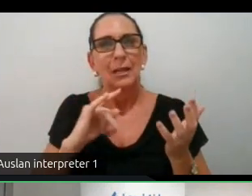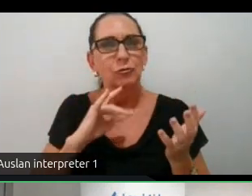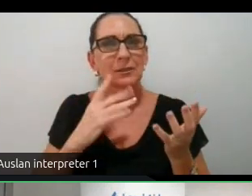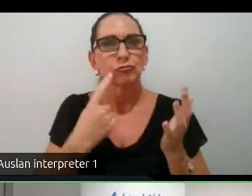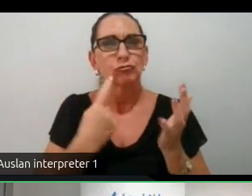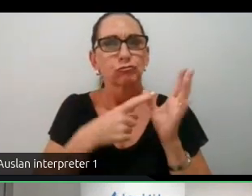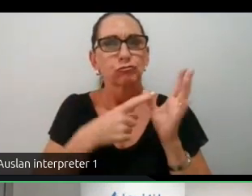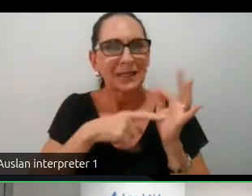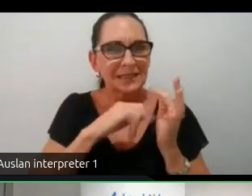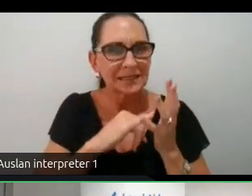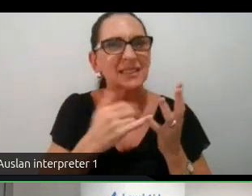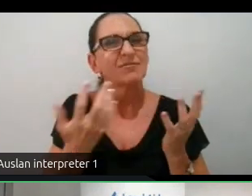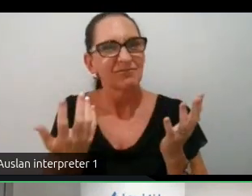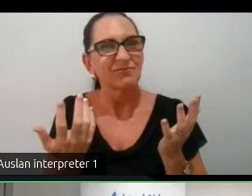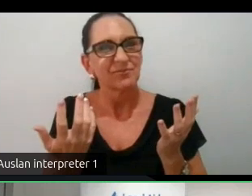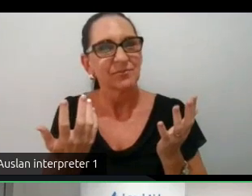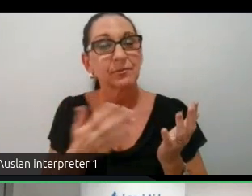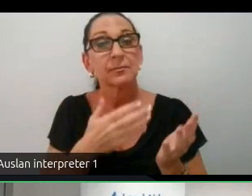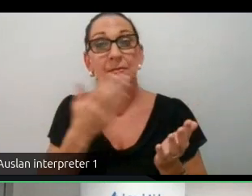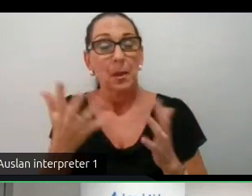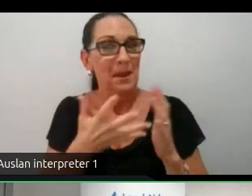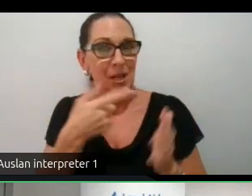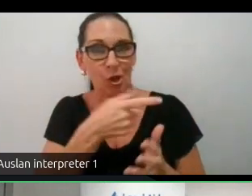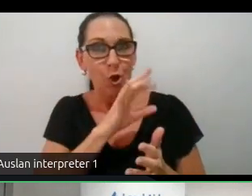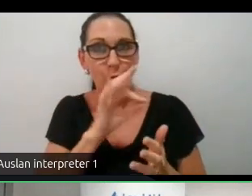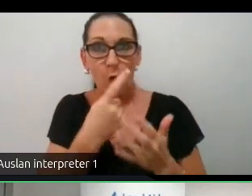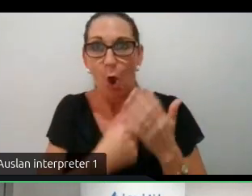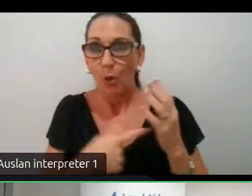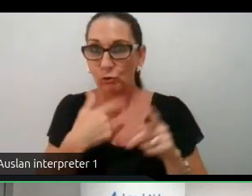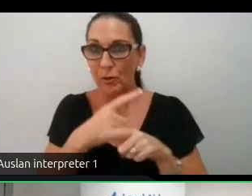rate. So, let's just explore that a little bit because it's not just a house we're talking about